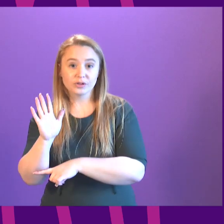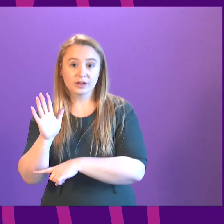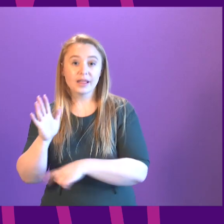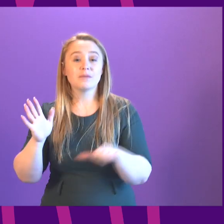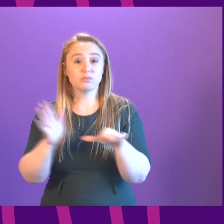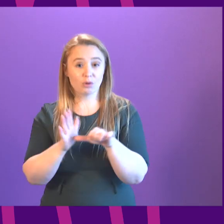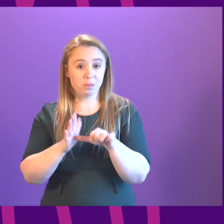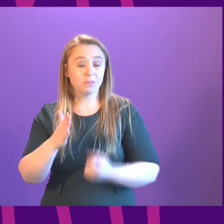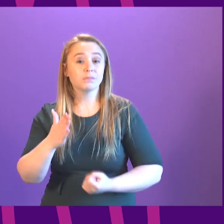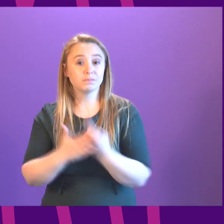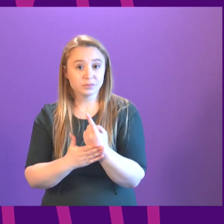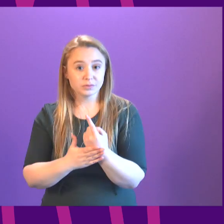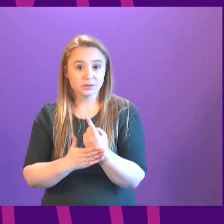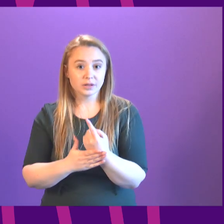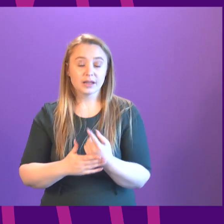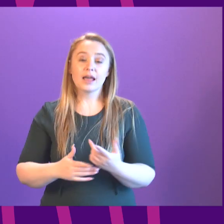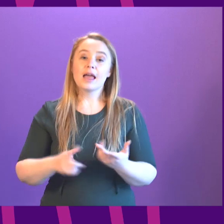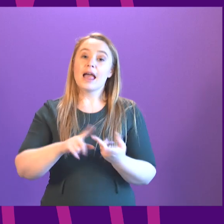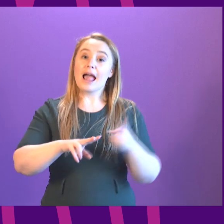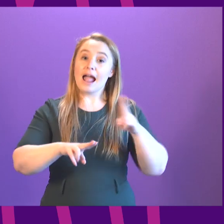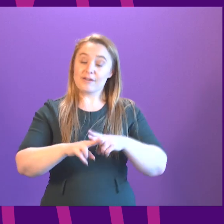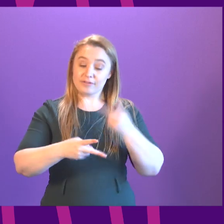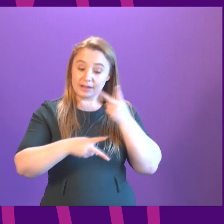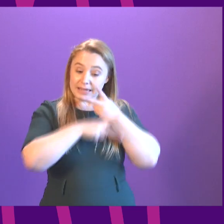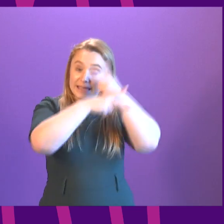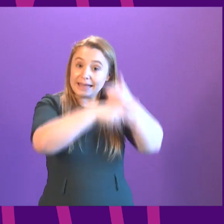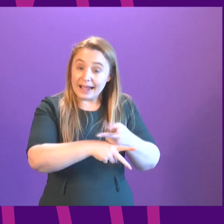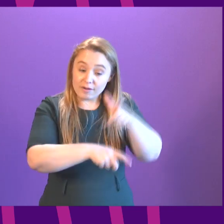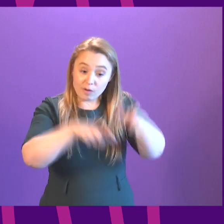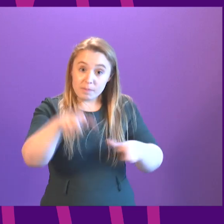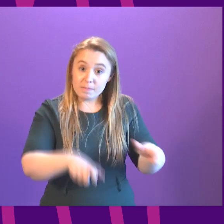to care for people—would all add up to greater risk of the virus spreading.